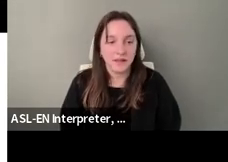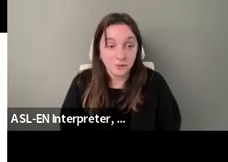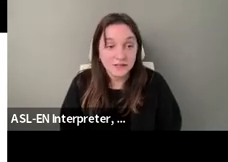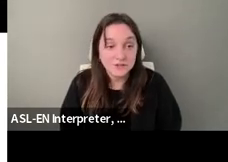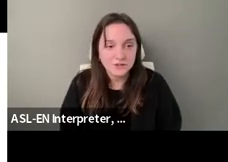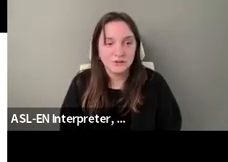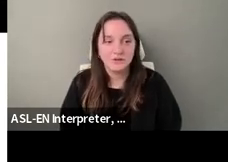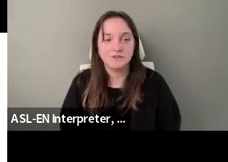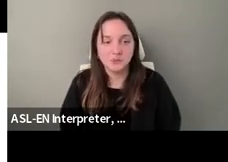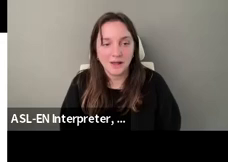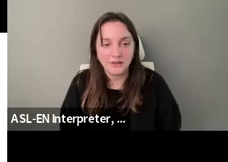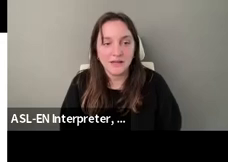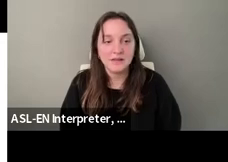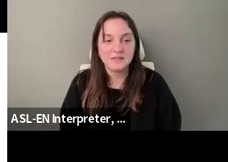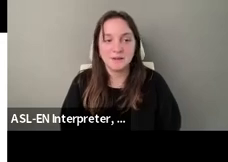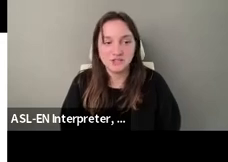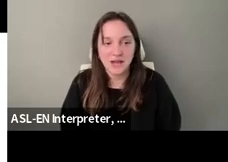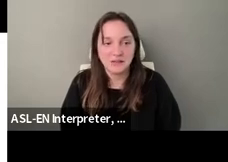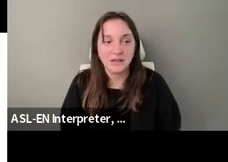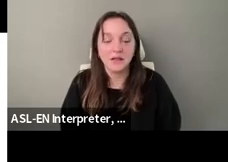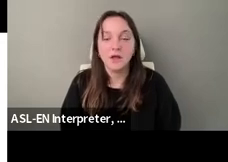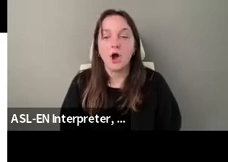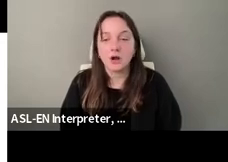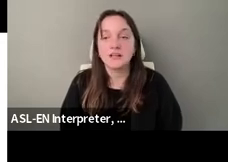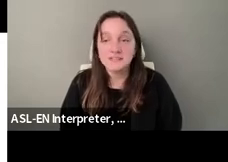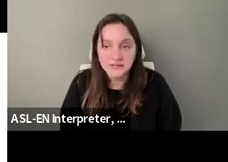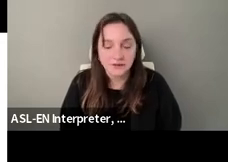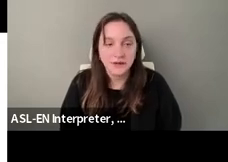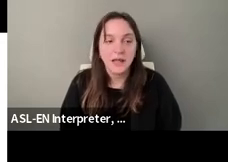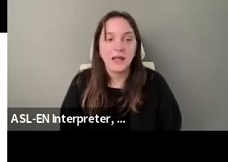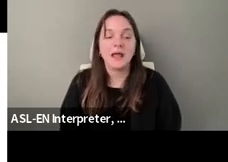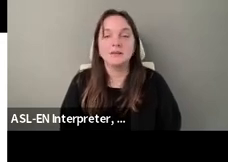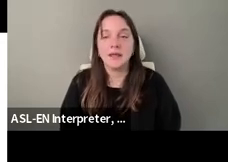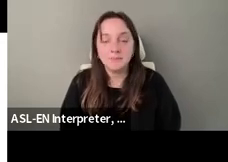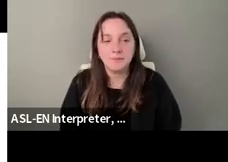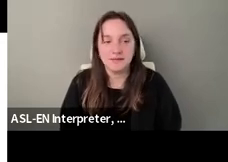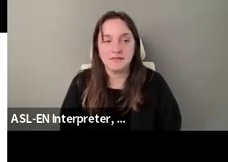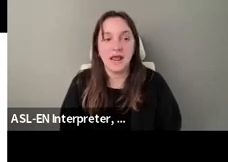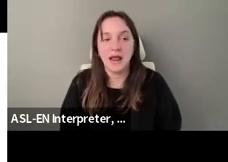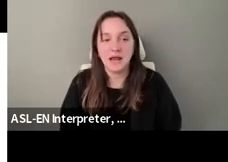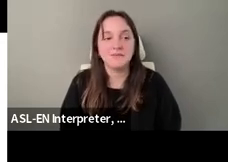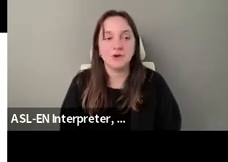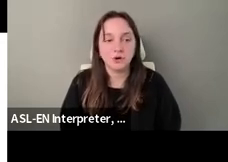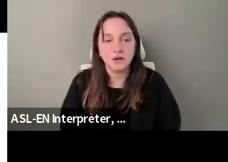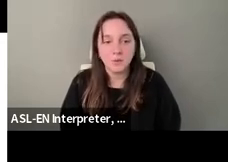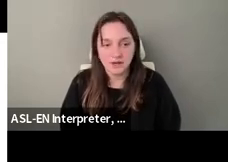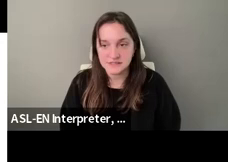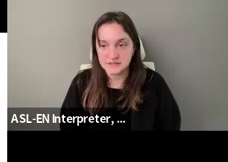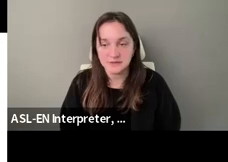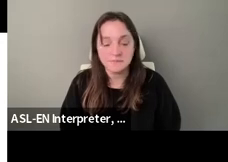means that language, visuality, spatiality, are considered and implemented in any of the early warning systems and any of the